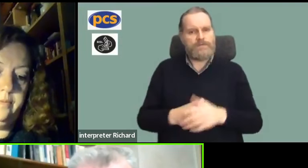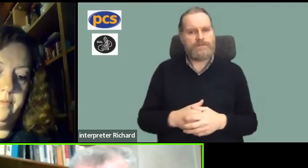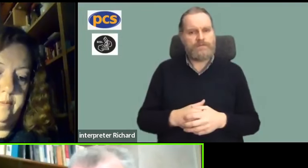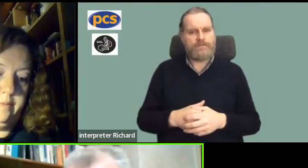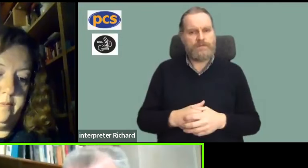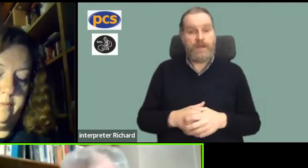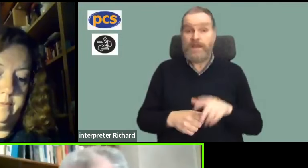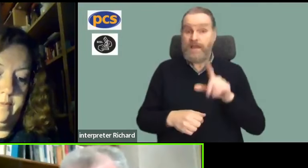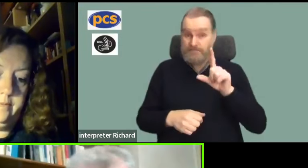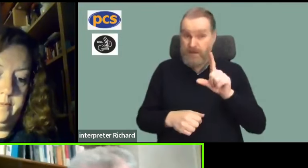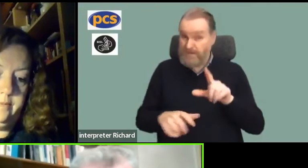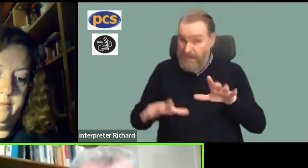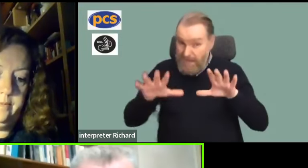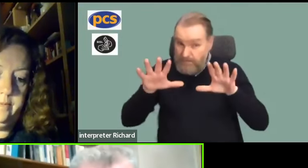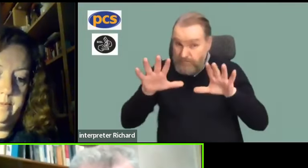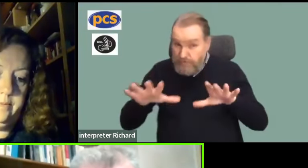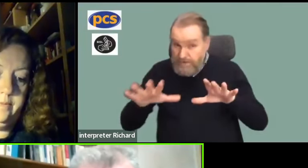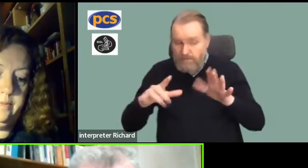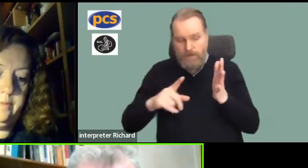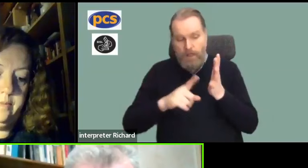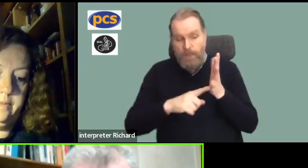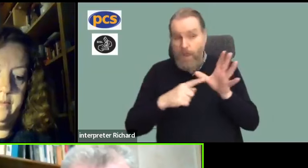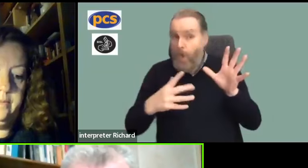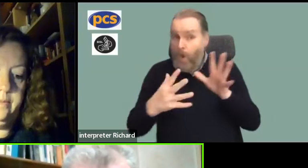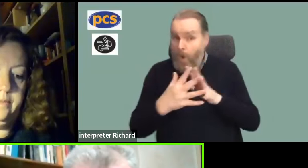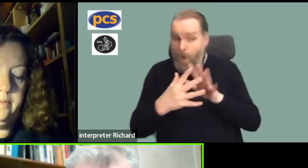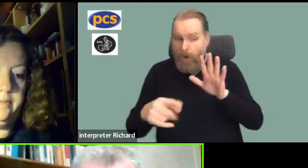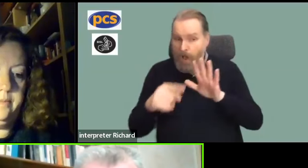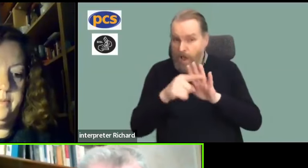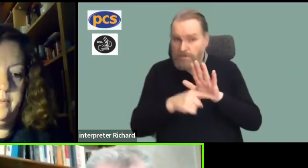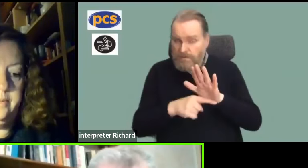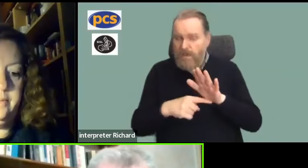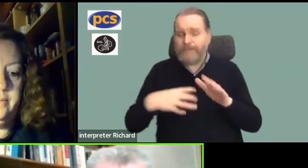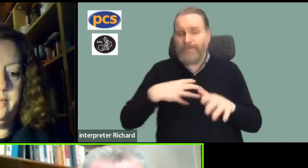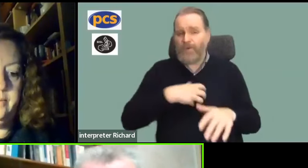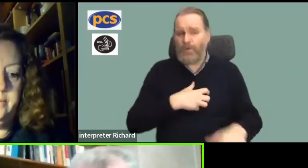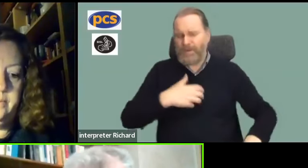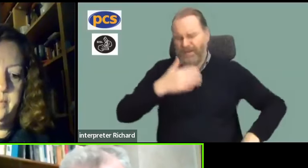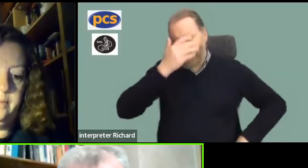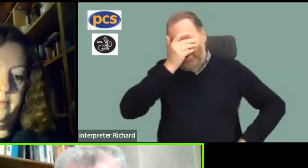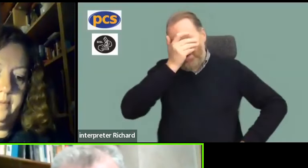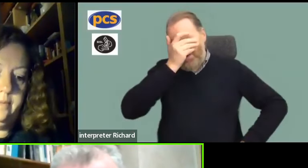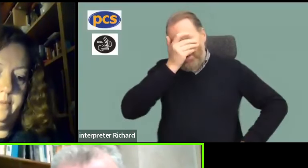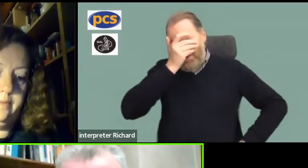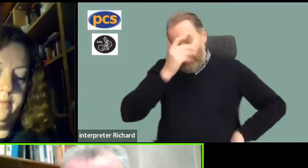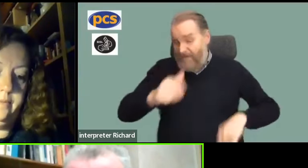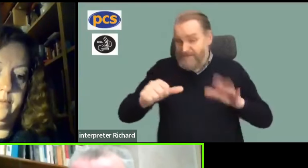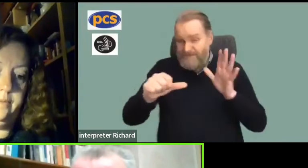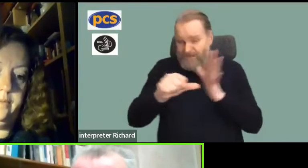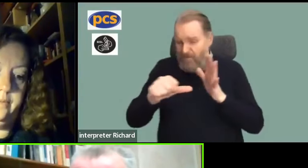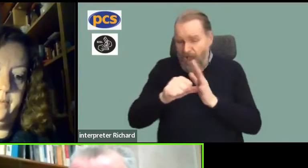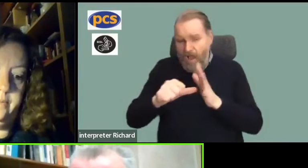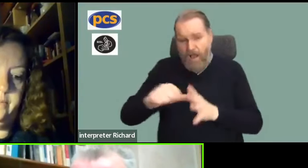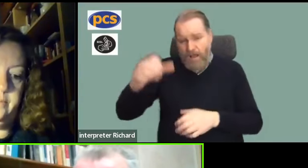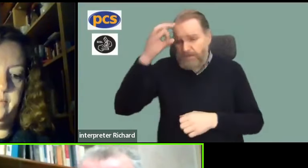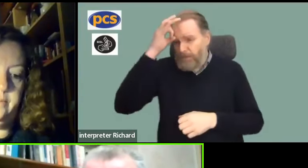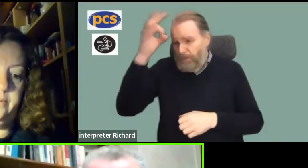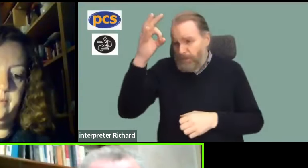to go. We also know we have the most restrictive union laws of any country in Europe in Europe incredibly difficult to get a lawful